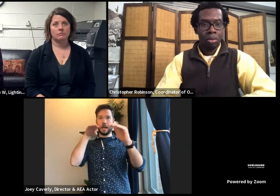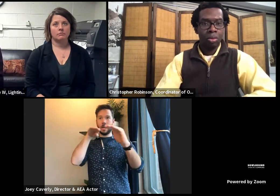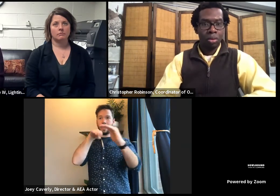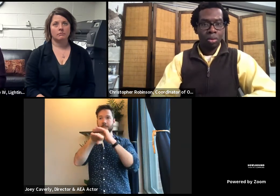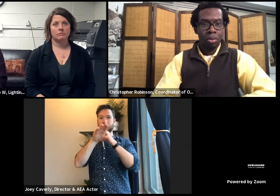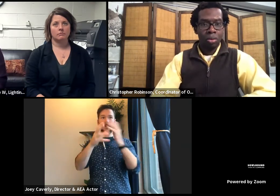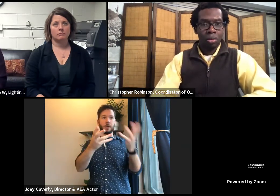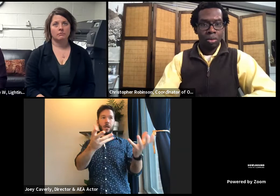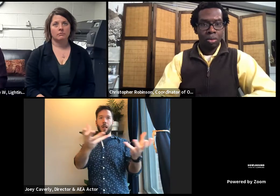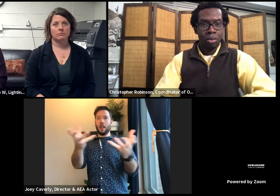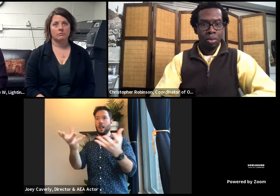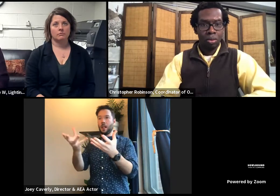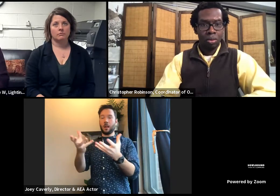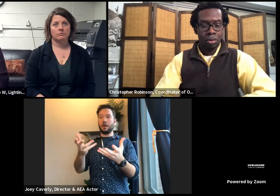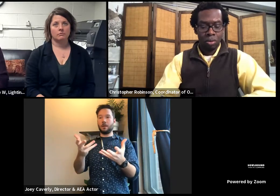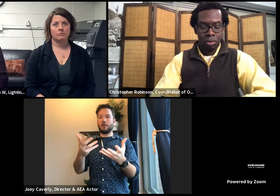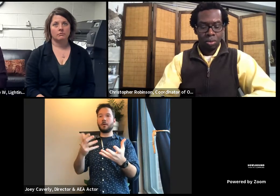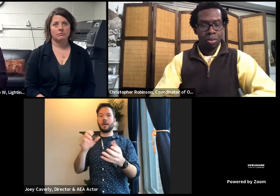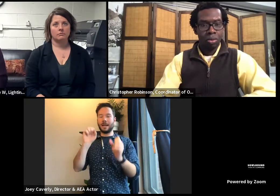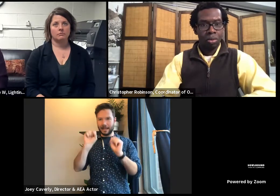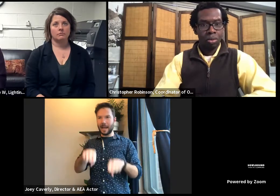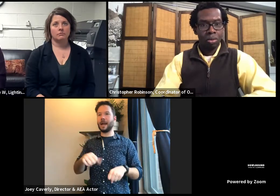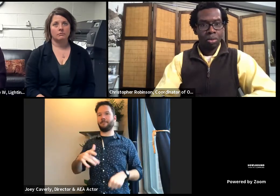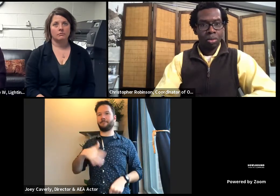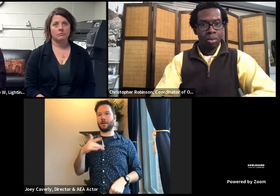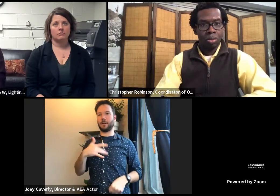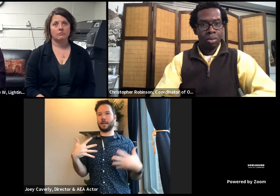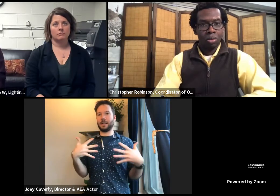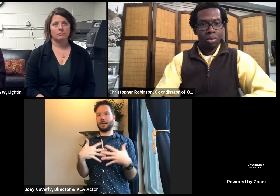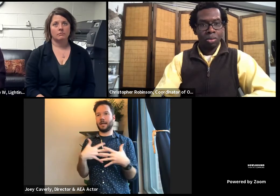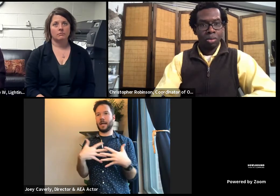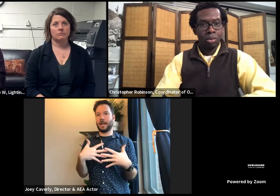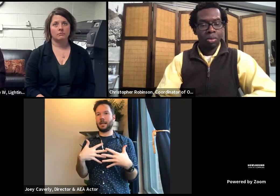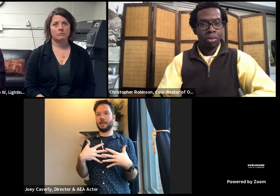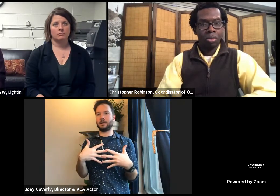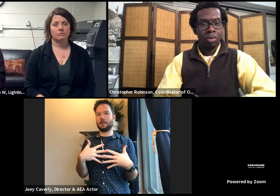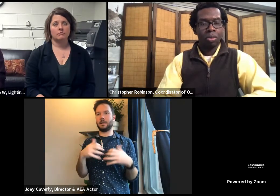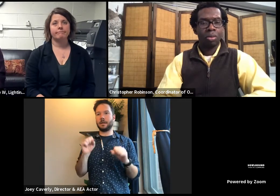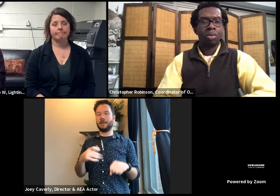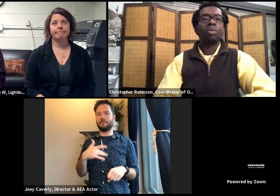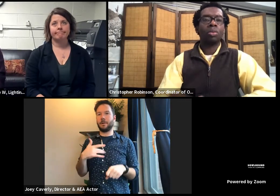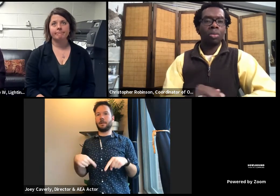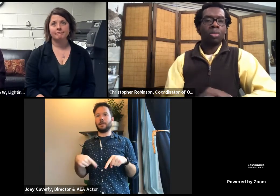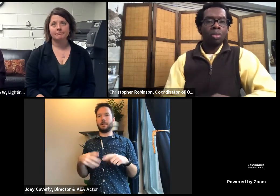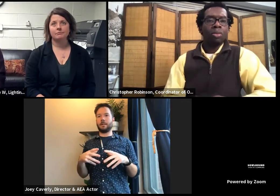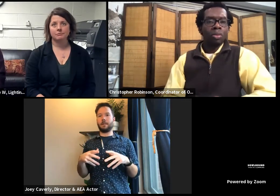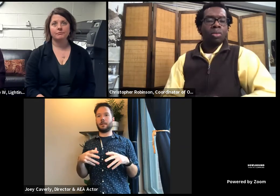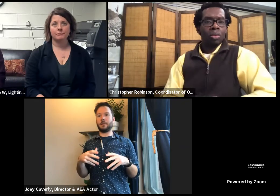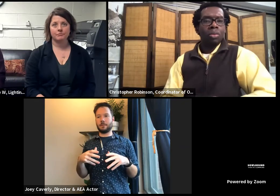that are going to be involved in a production. It might seem daunting. They might feel intimidated.